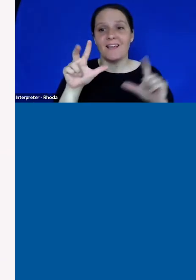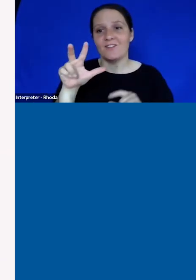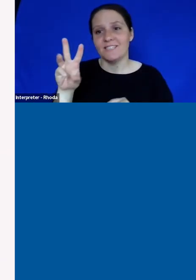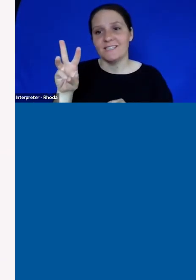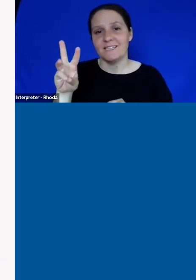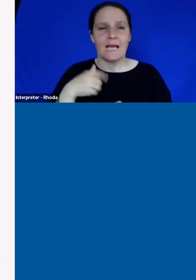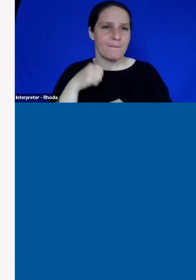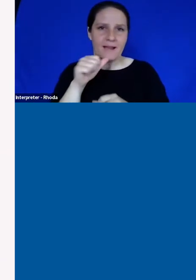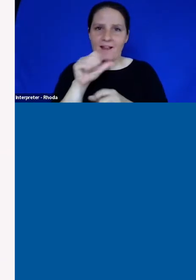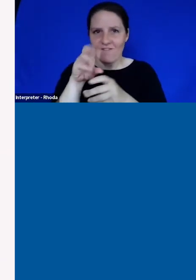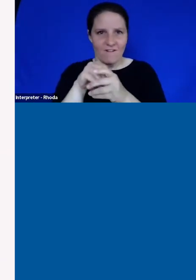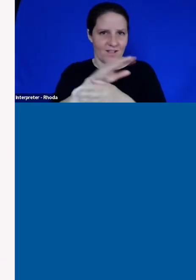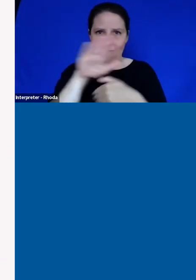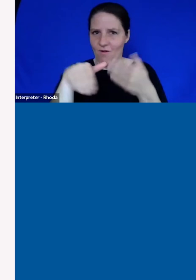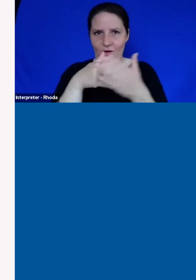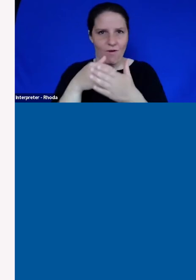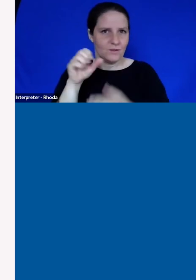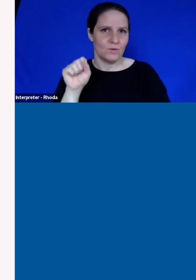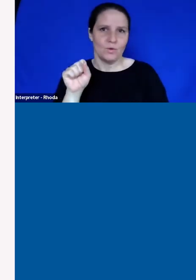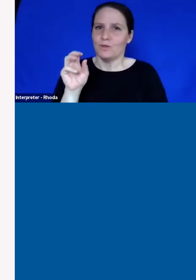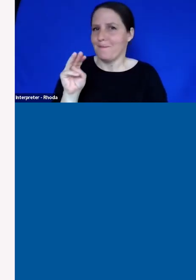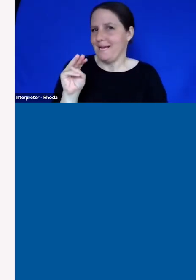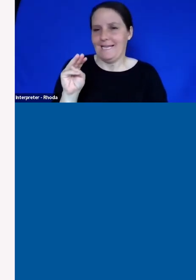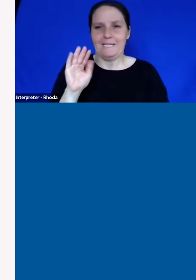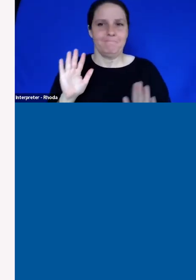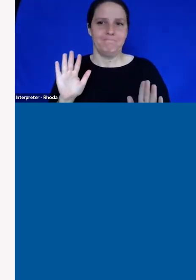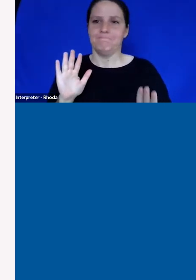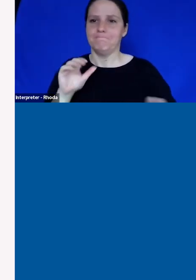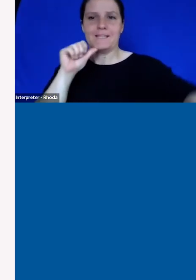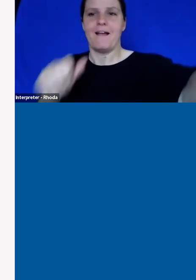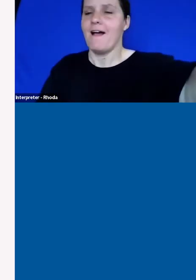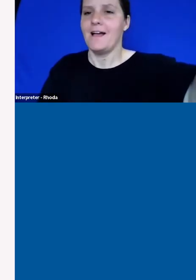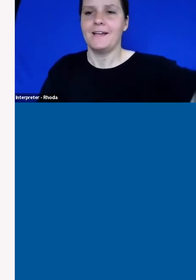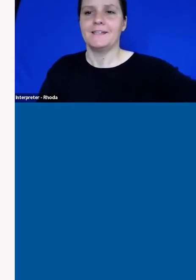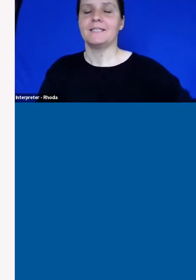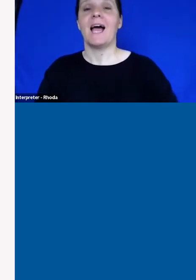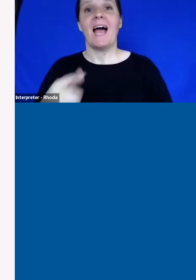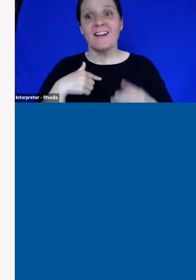I do the best I can with the ones I'm on. I've actually shared a ton of resources